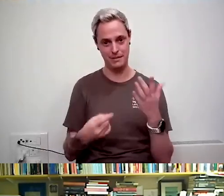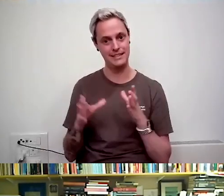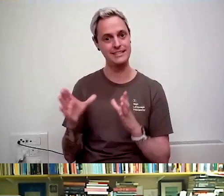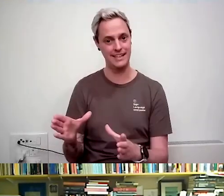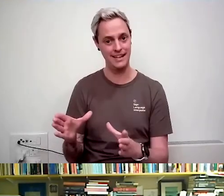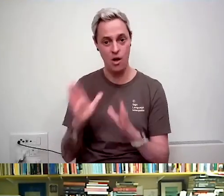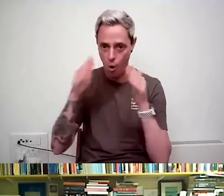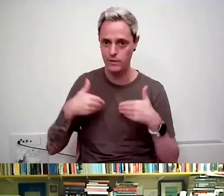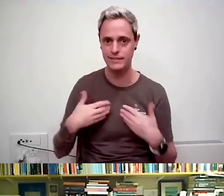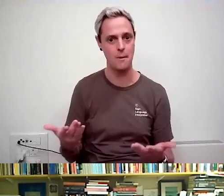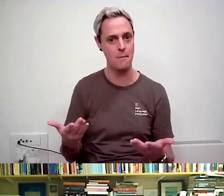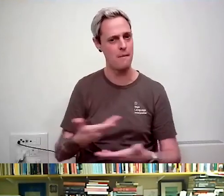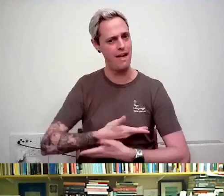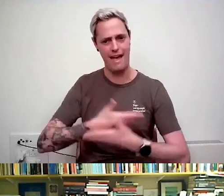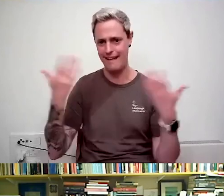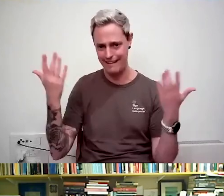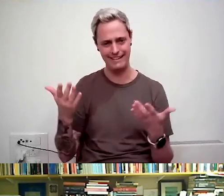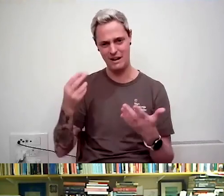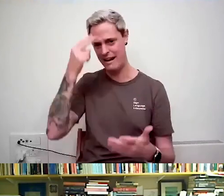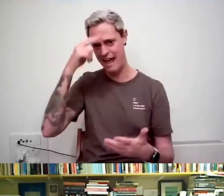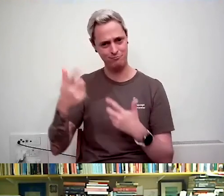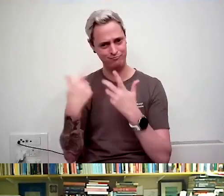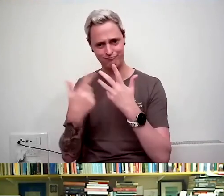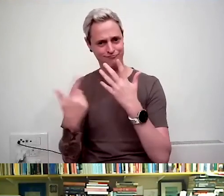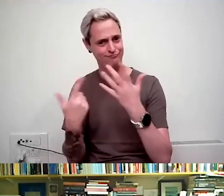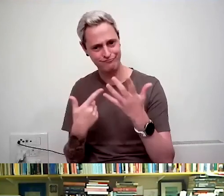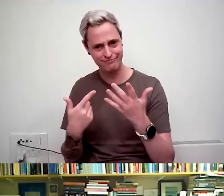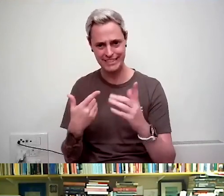autism, you know, whatever name we want to talk about these kind of awkward fits with that world